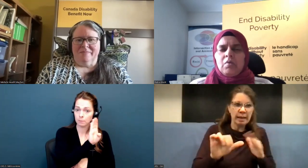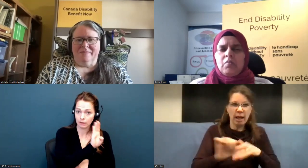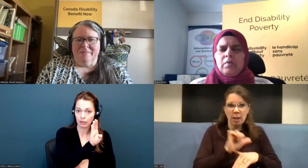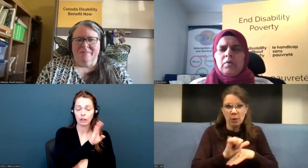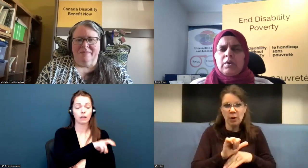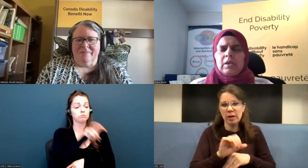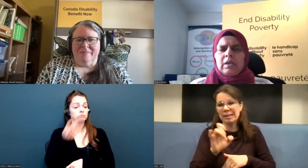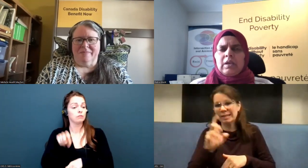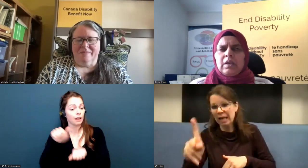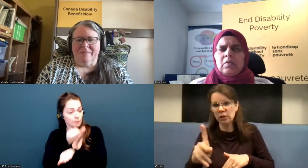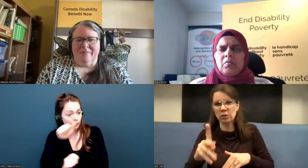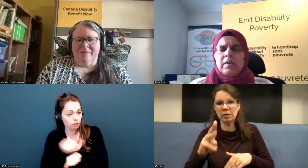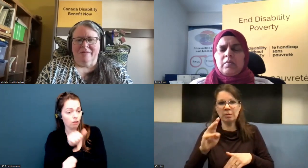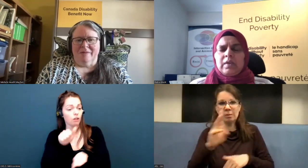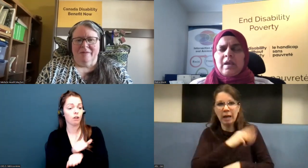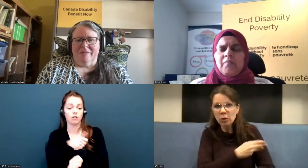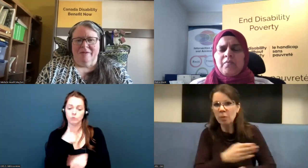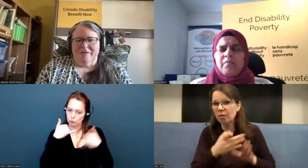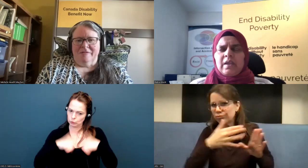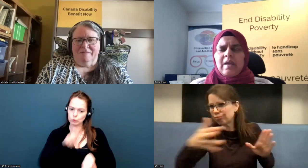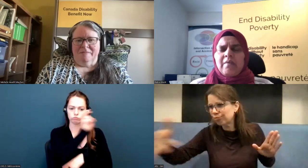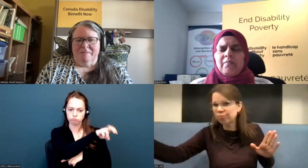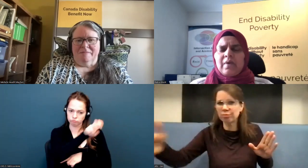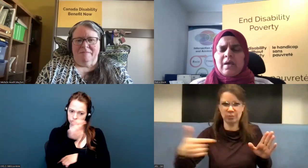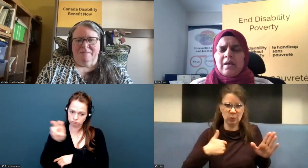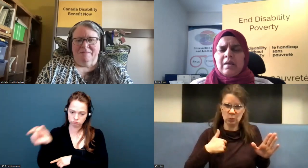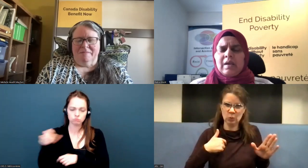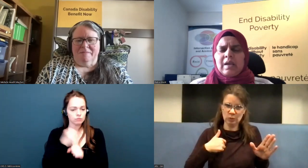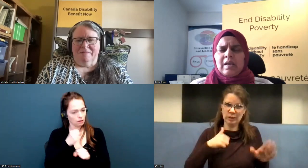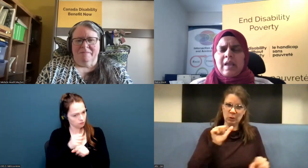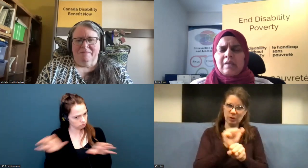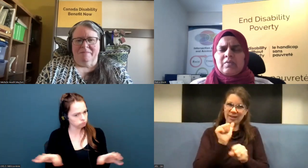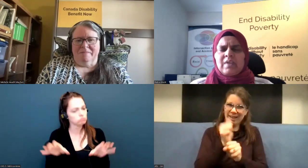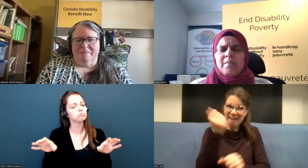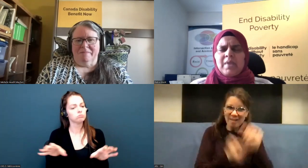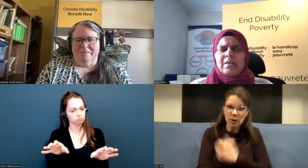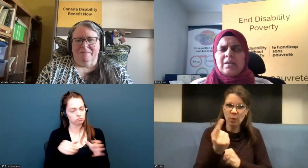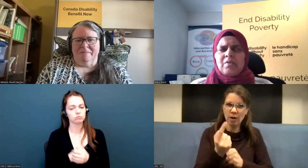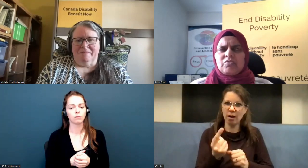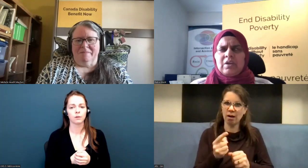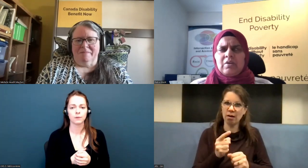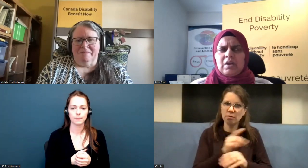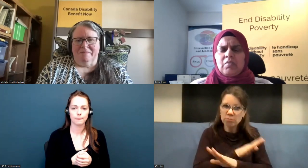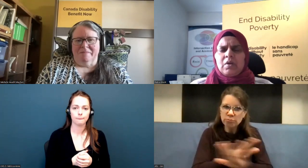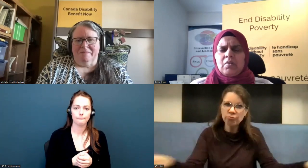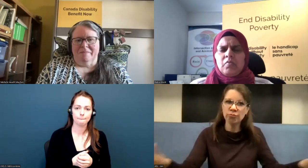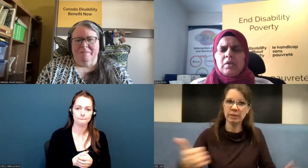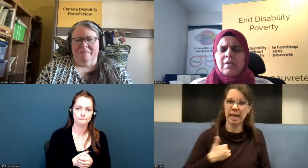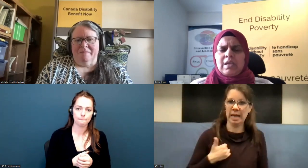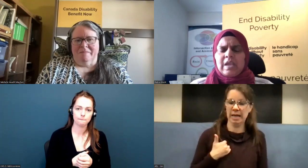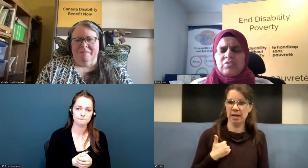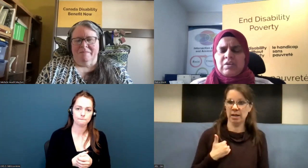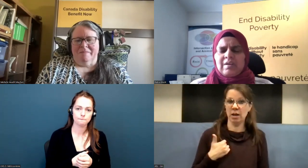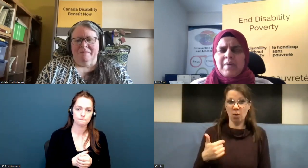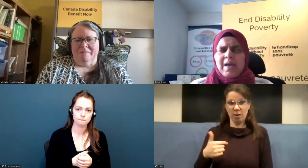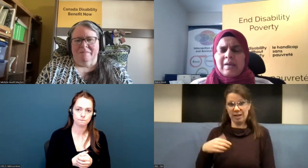WE'RE WORKING -- WE HAVE AN ACTIVE CAMPAIGN IN ONTARIO. WE ARE ENGAGED IN QUEBEC.